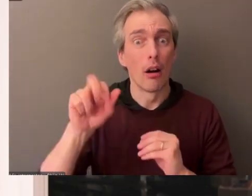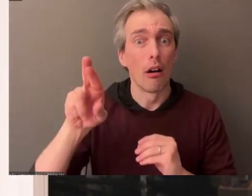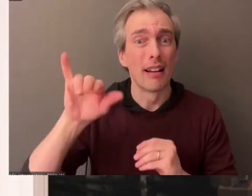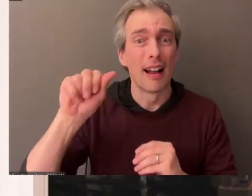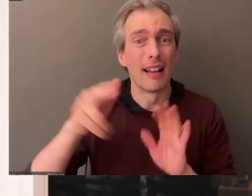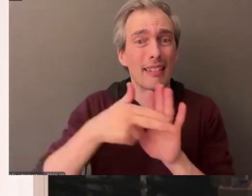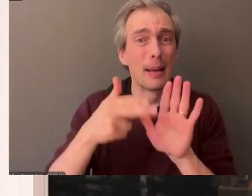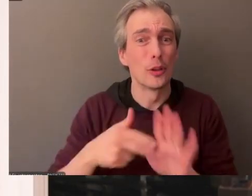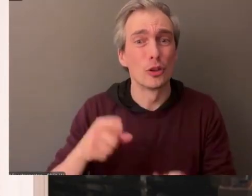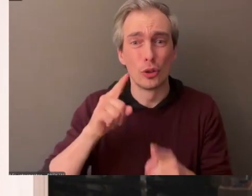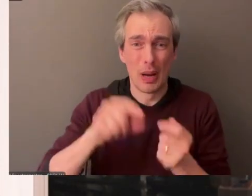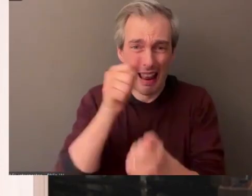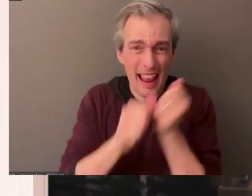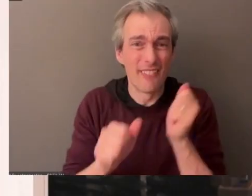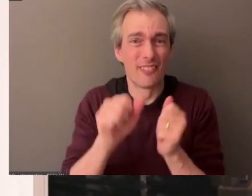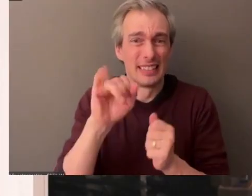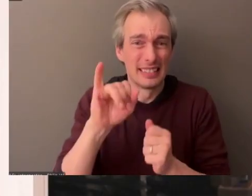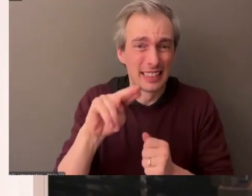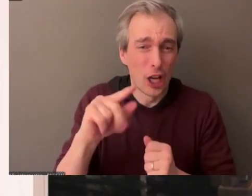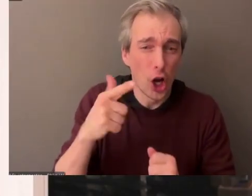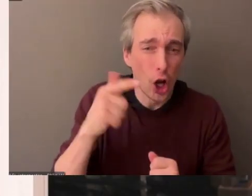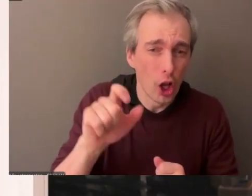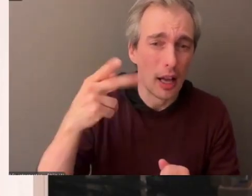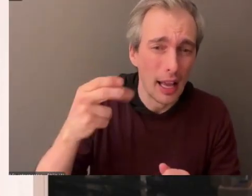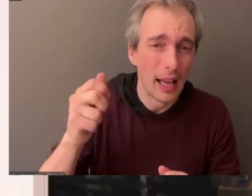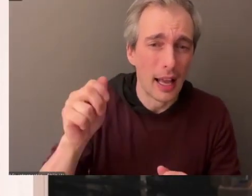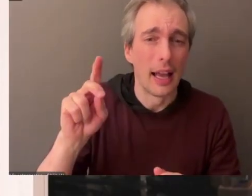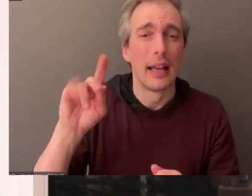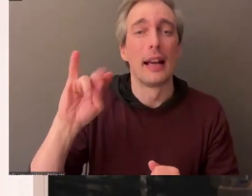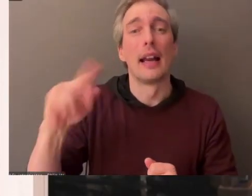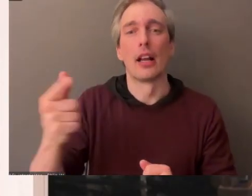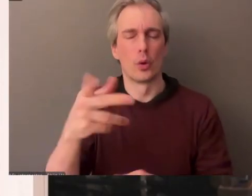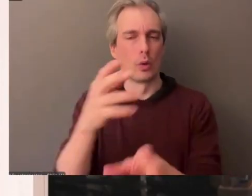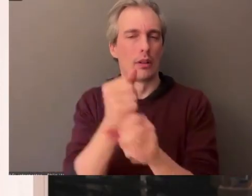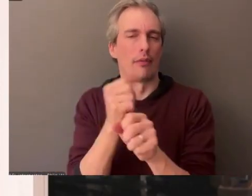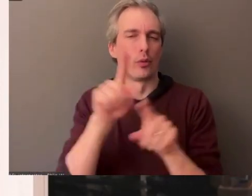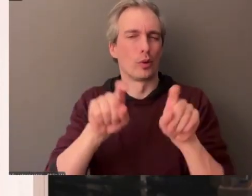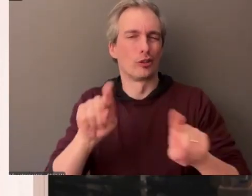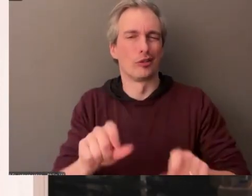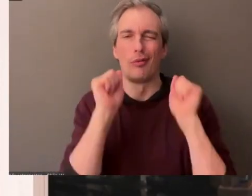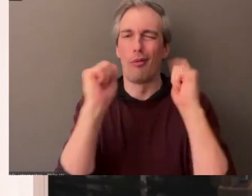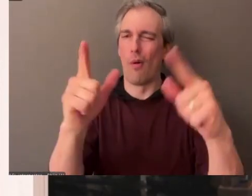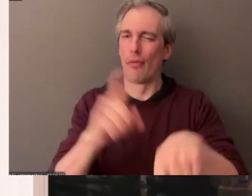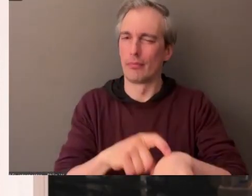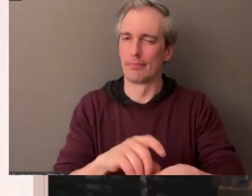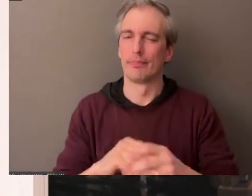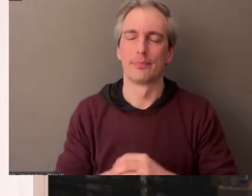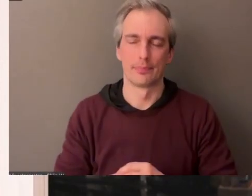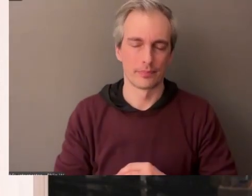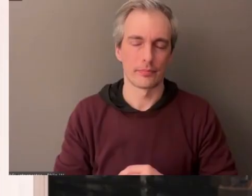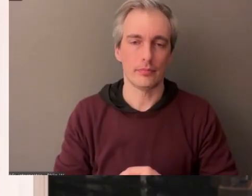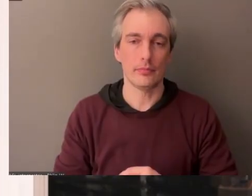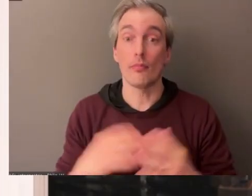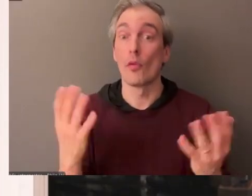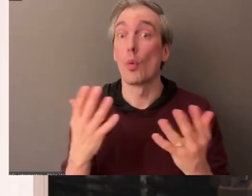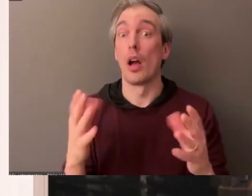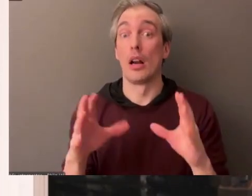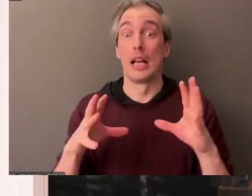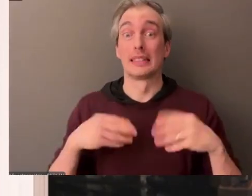You get those questions all the time. And what acceptance criteria do is they allow your knowledge as